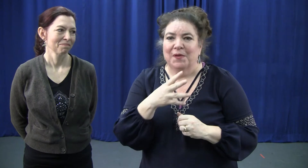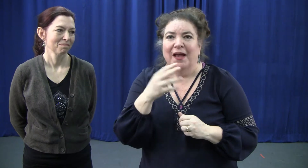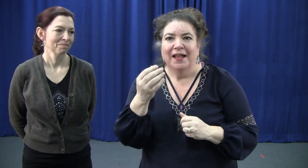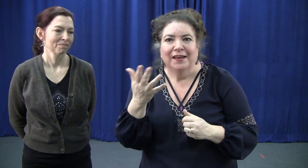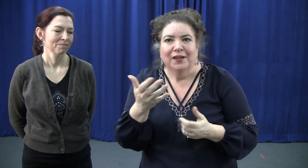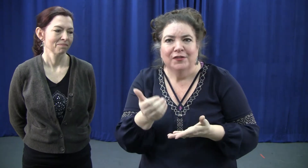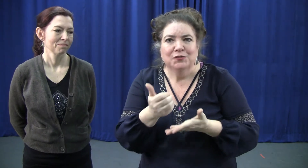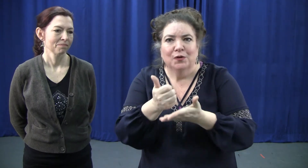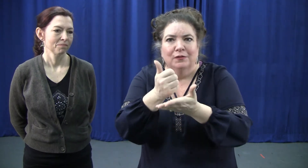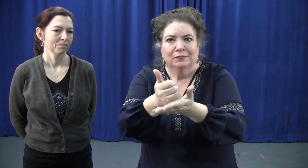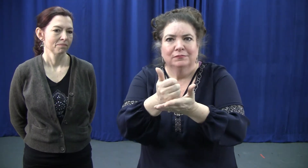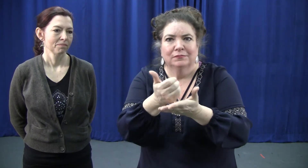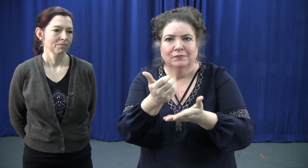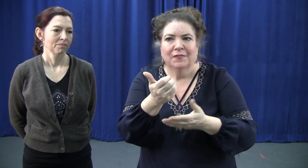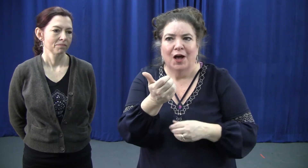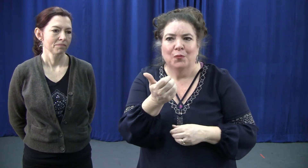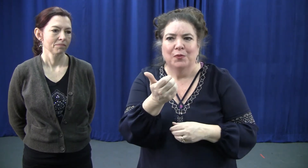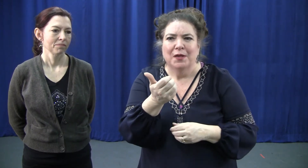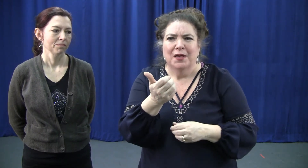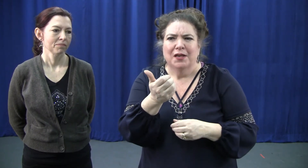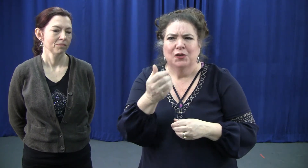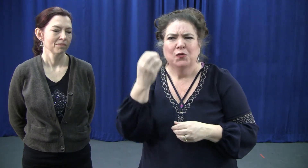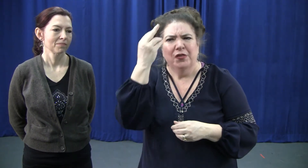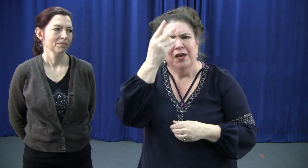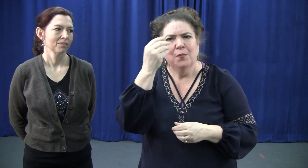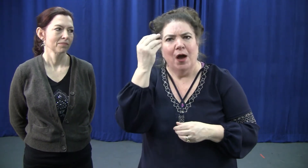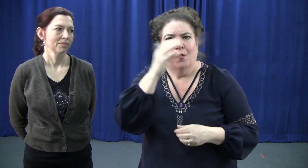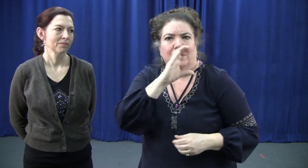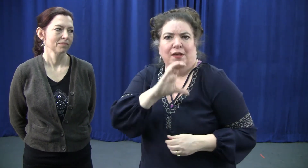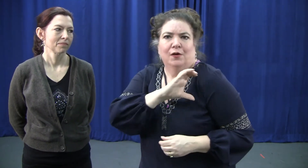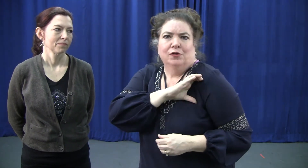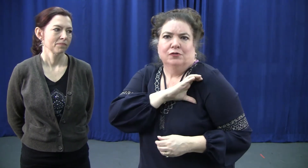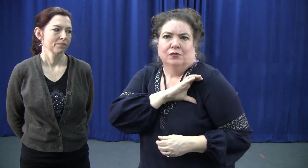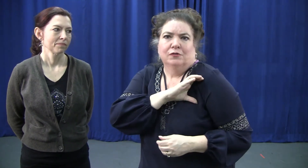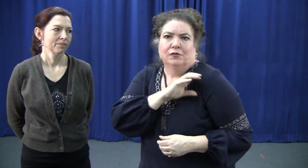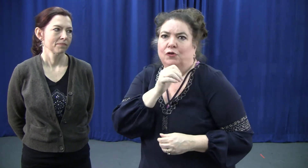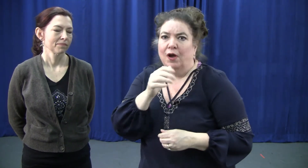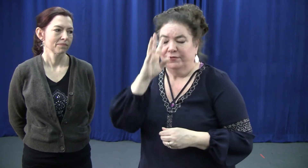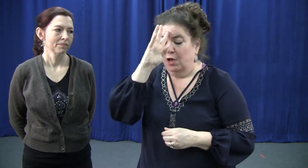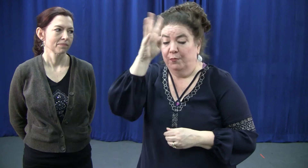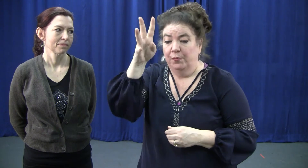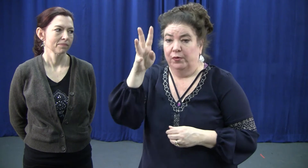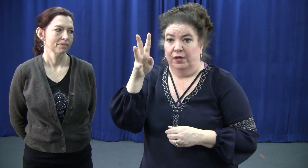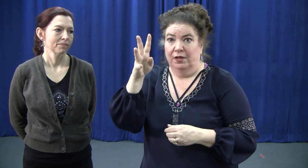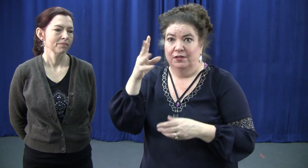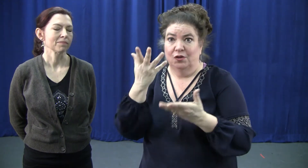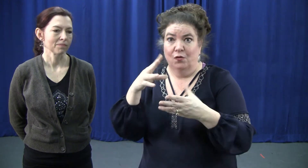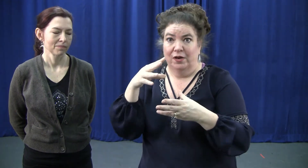And this will help you think about character. You don't have to come up with it, it's already